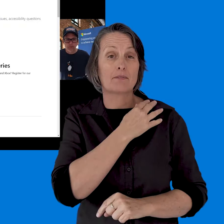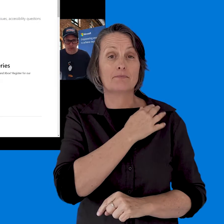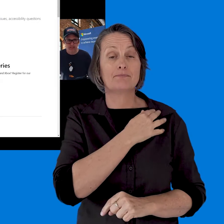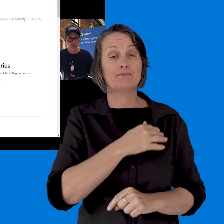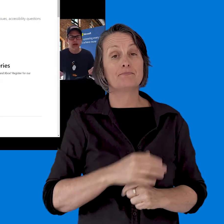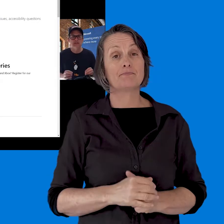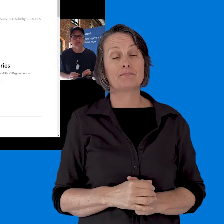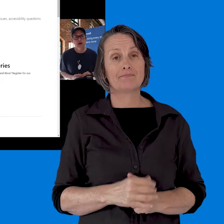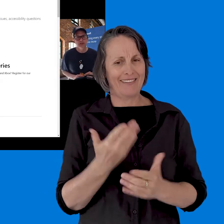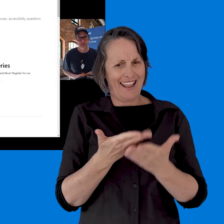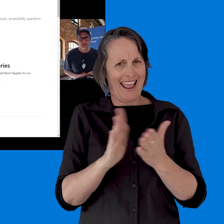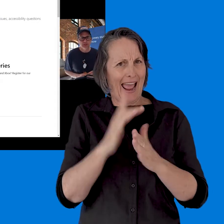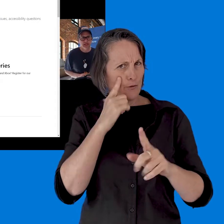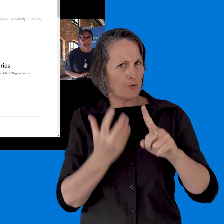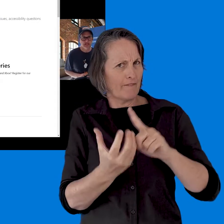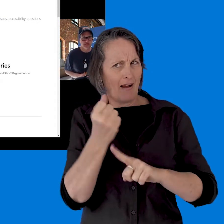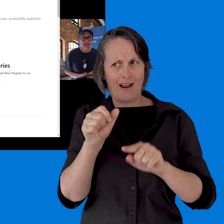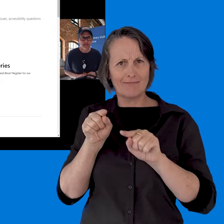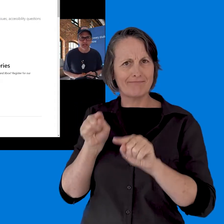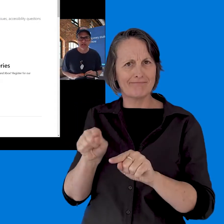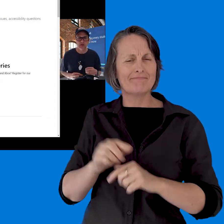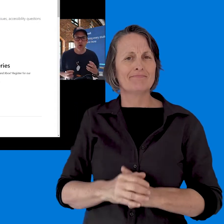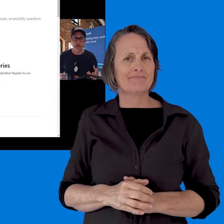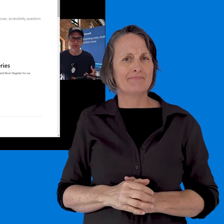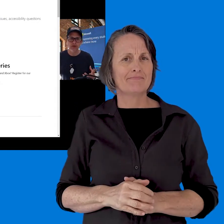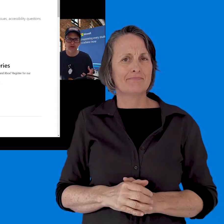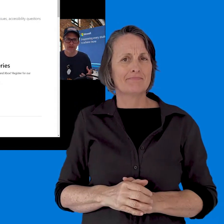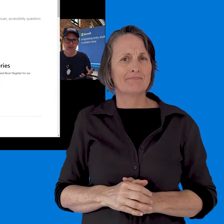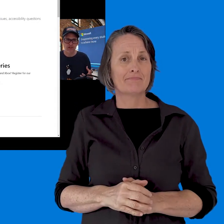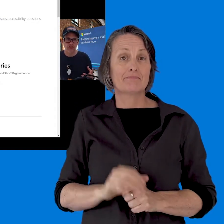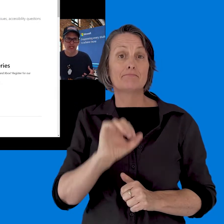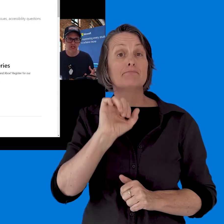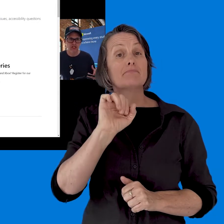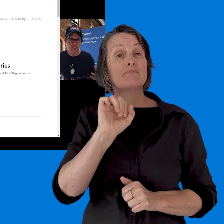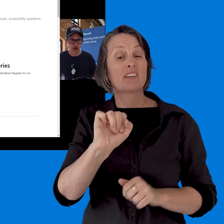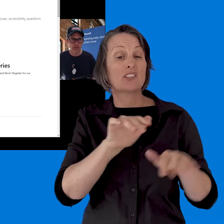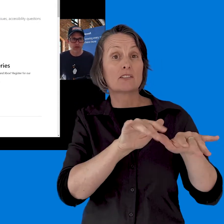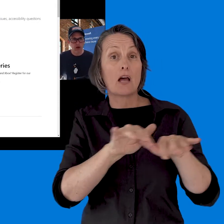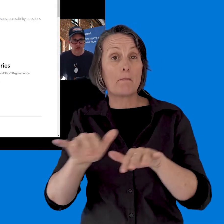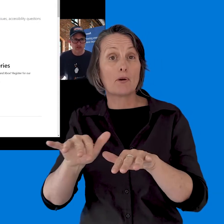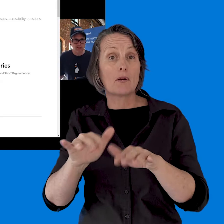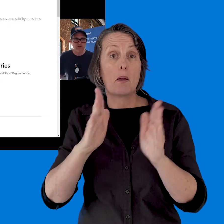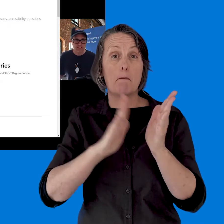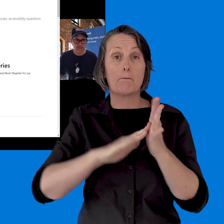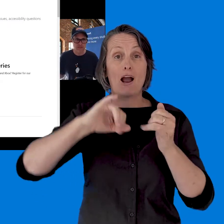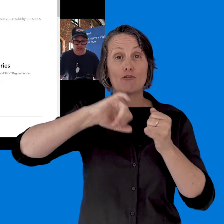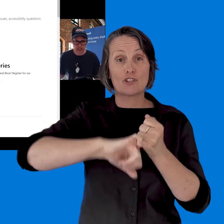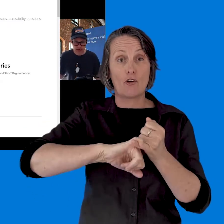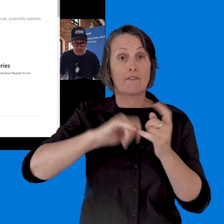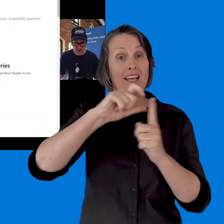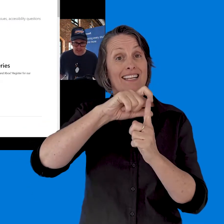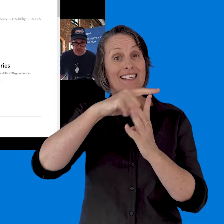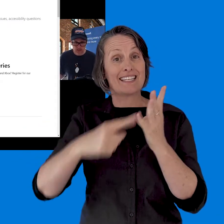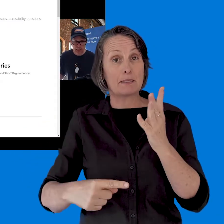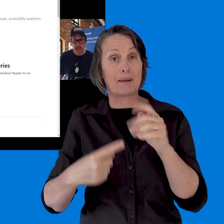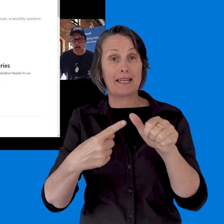The best way to find the Disability Answers desk is to open up your favorite search engine and type in Microsoft Disability Answer Desk.